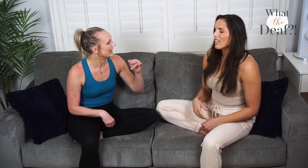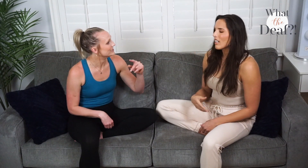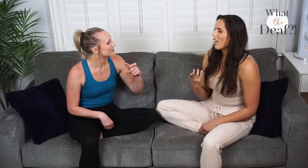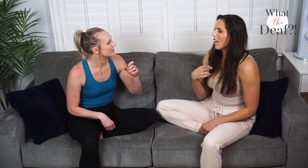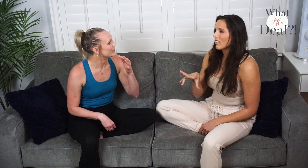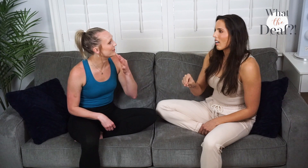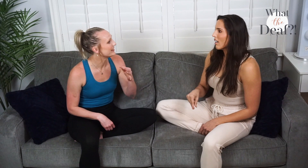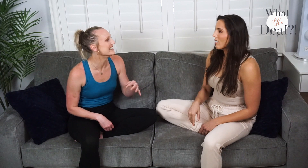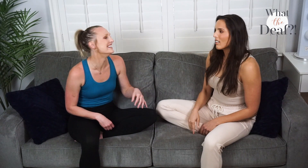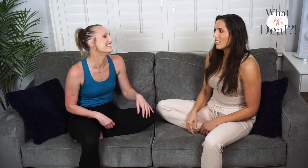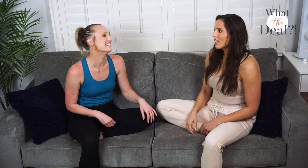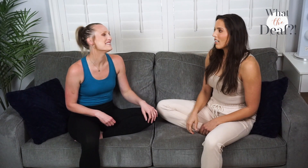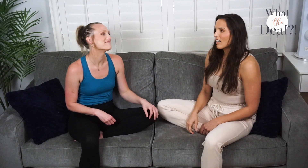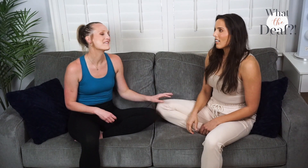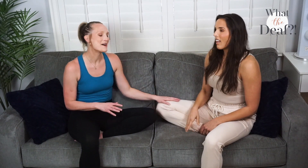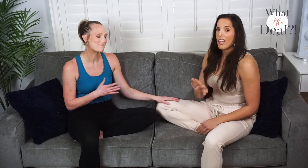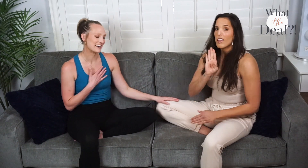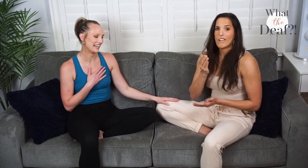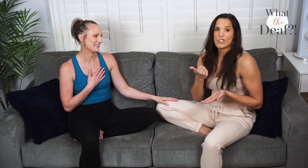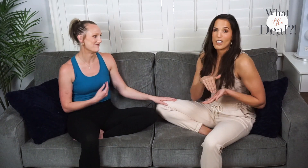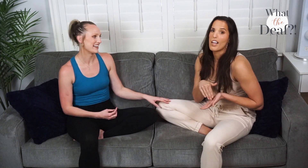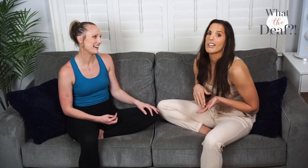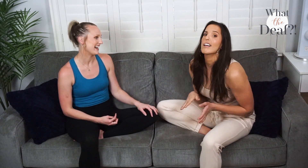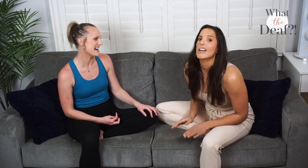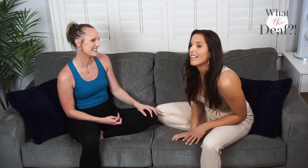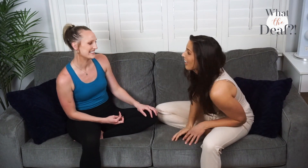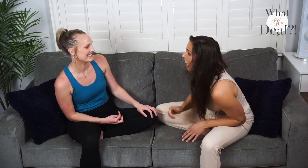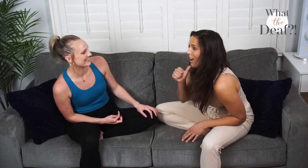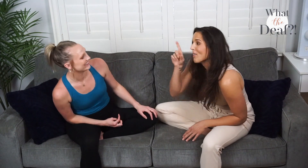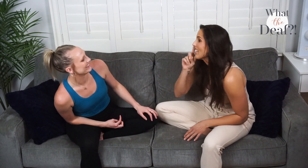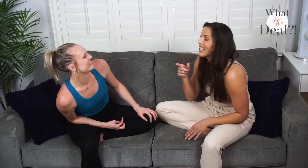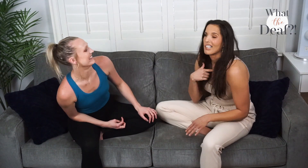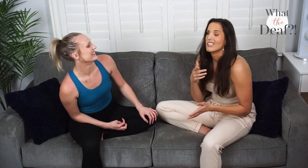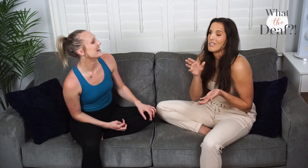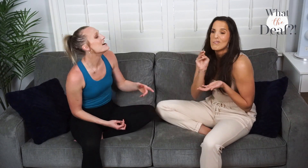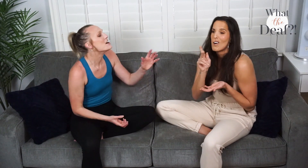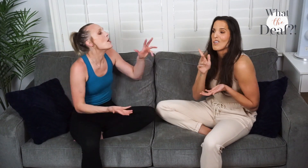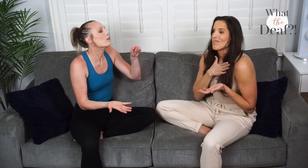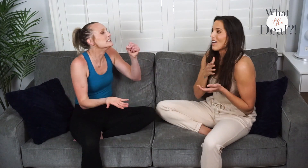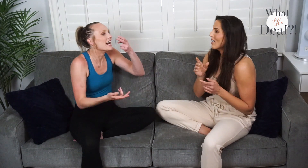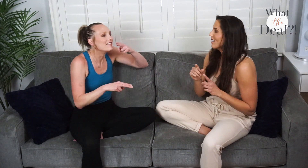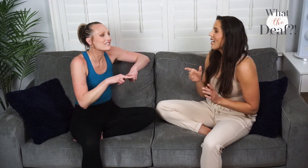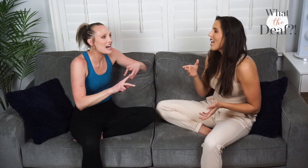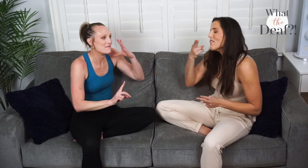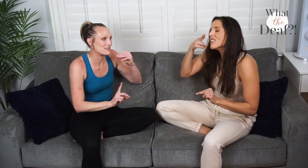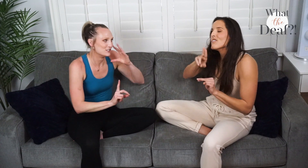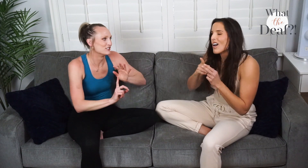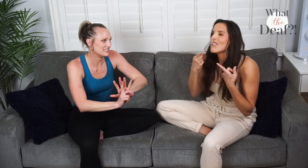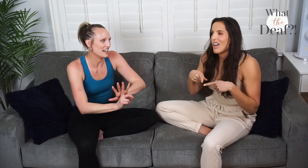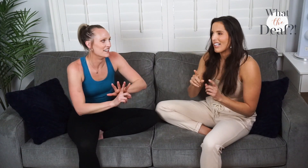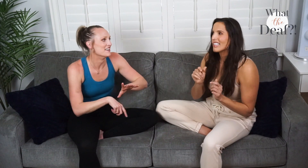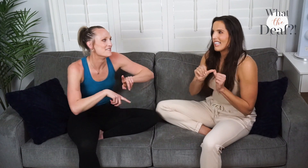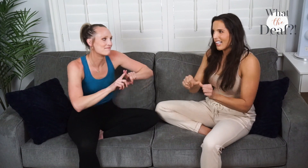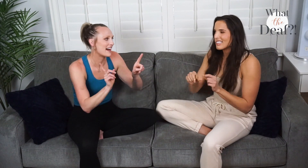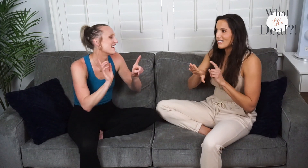Ugh! Hell no! -No? Never again. I don’t think, I mean mark my words! It was fun! -It was fun while it lasted, yeah,